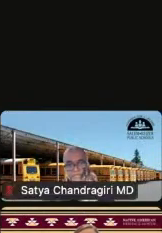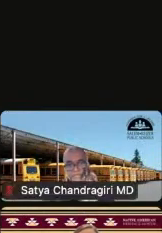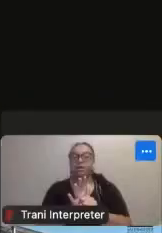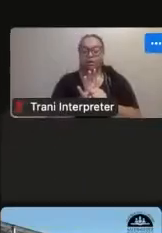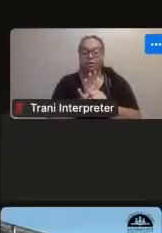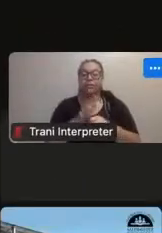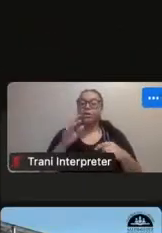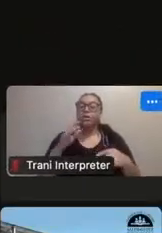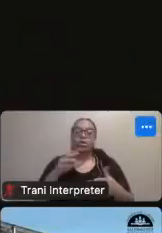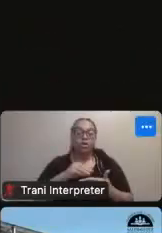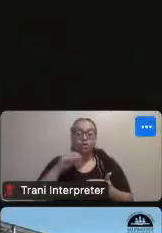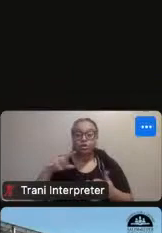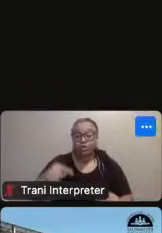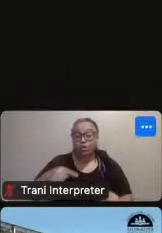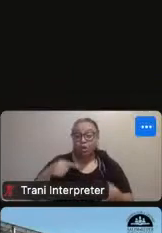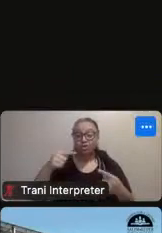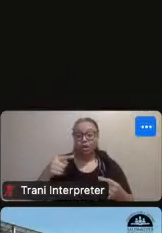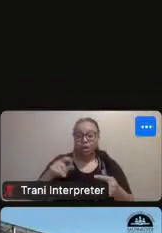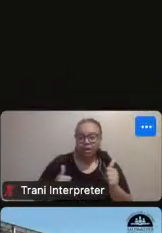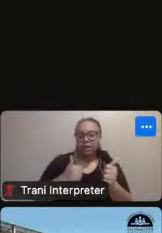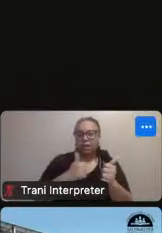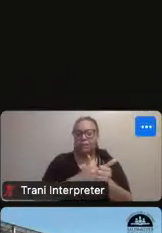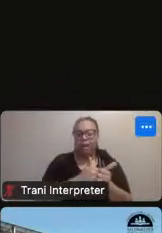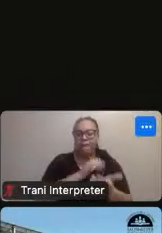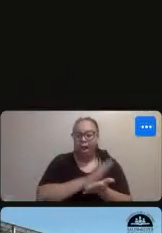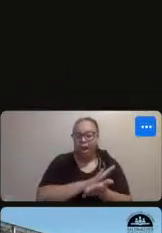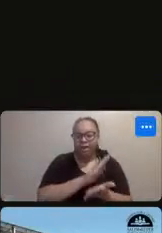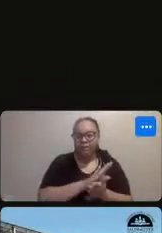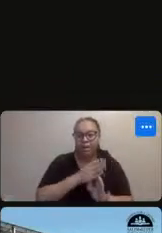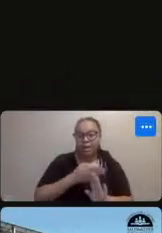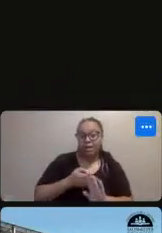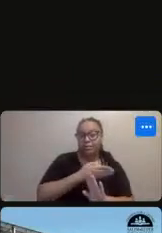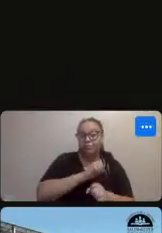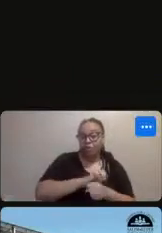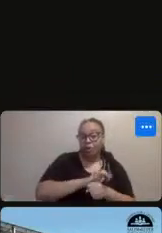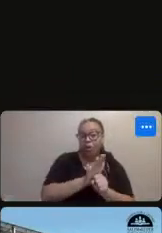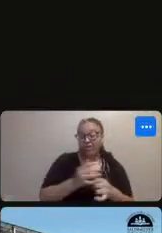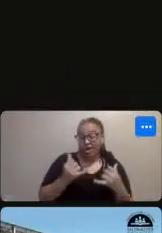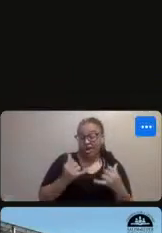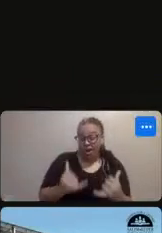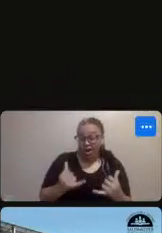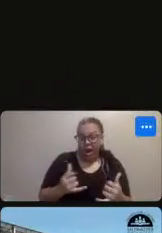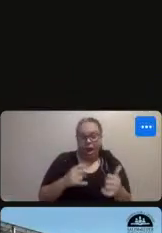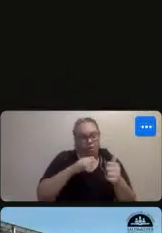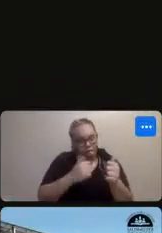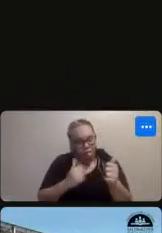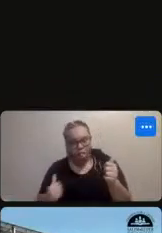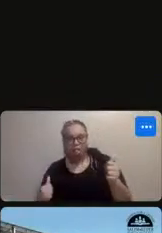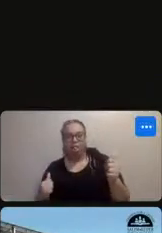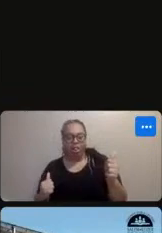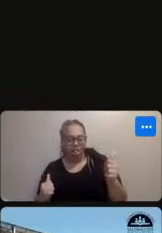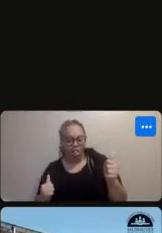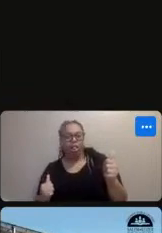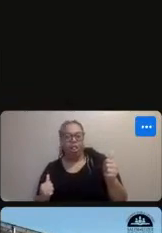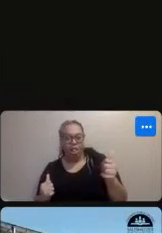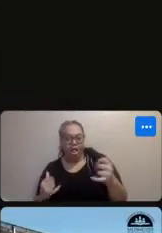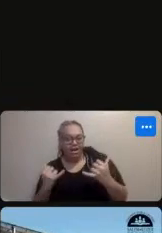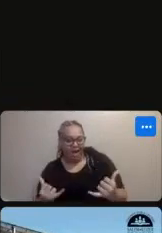TO FOCUS ON FIXING THE ISSUES CREATED BY THE PANDEMIC STUDY